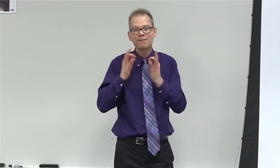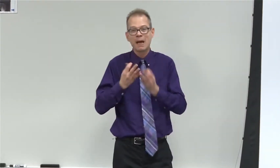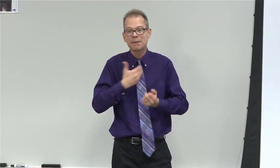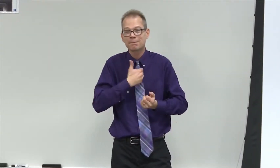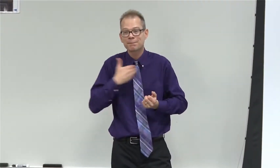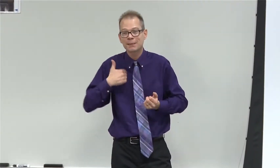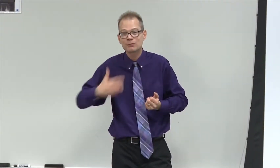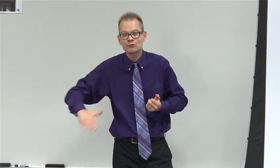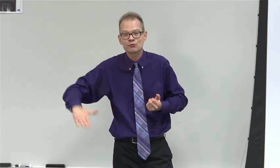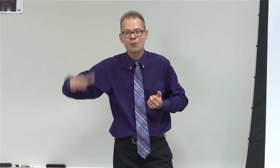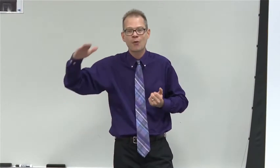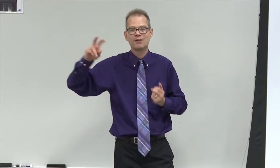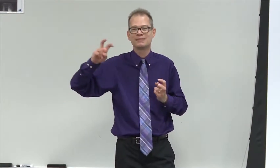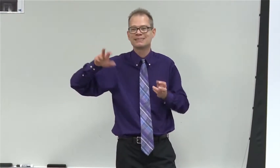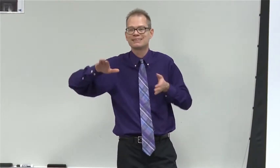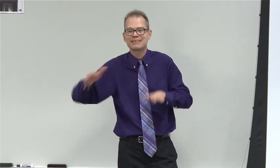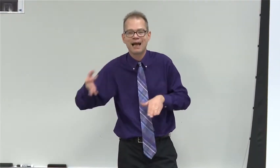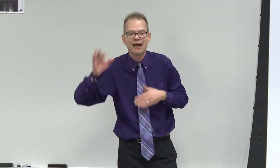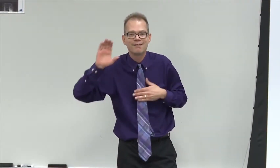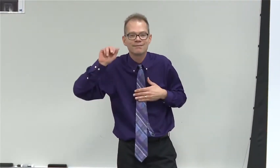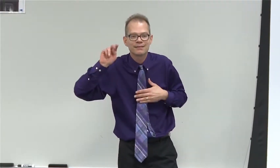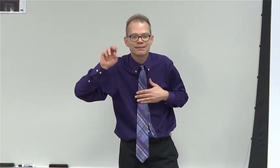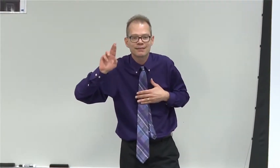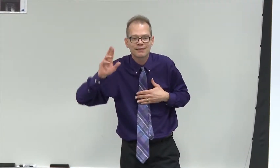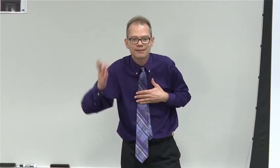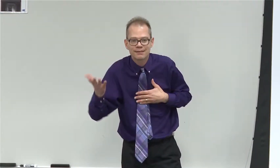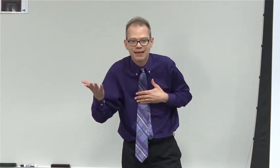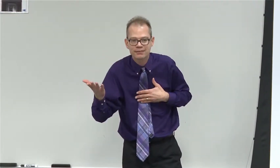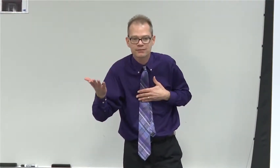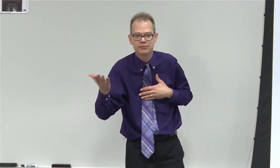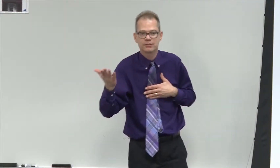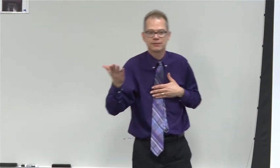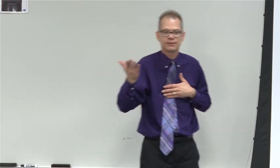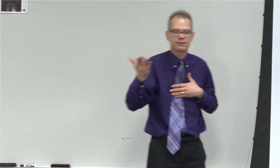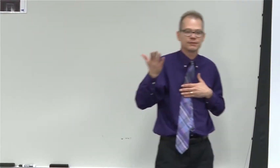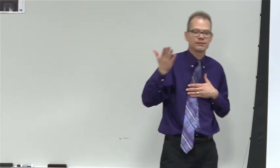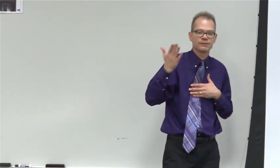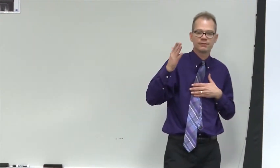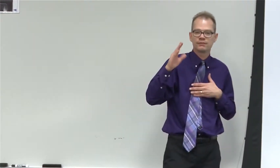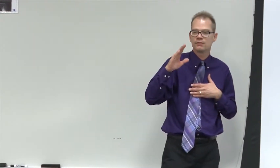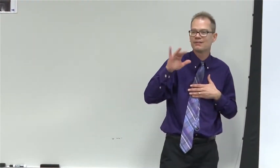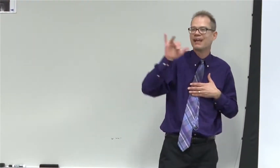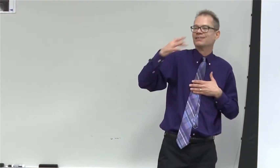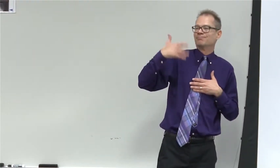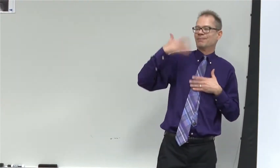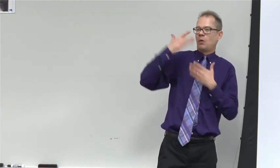Some of my family members when I grew up had...had died of cancer,